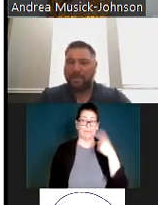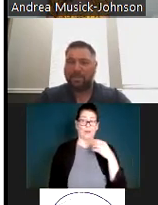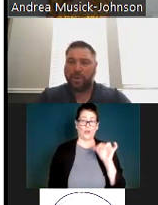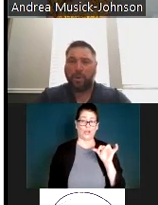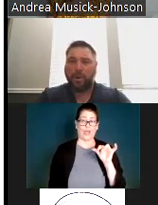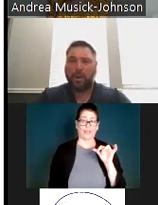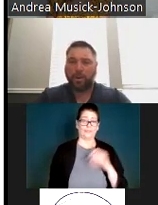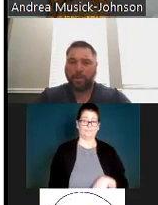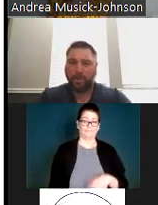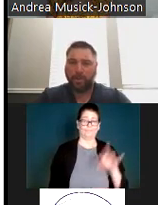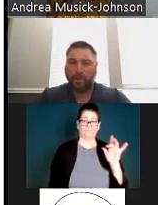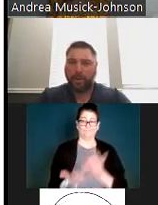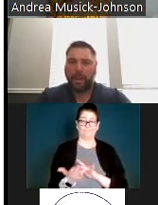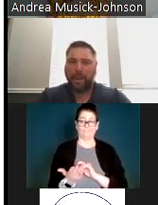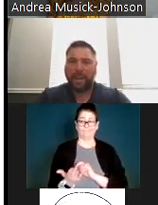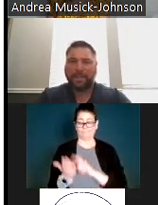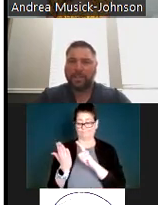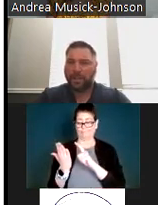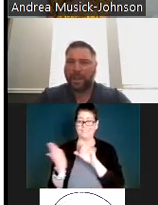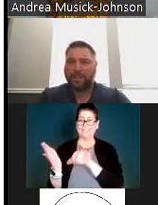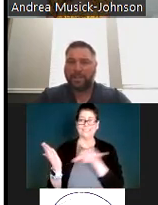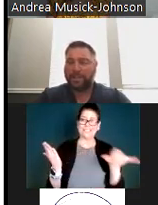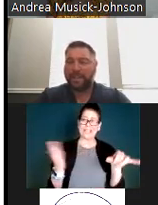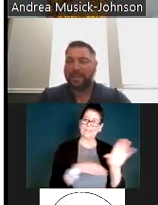as when you open it on your computer. And it has, you collect or select the